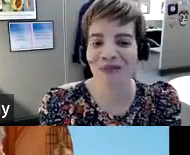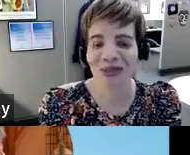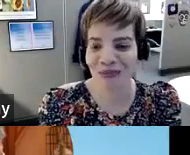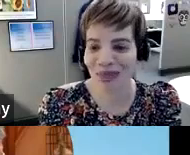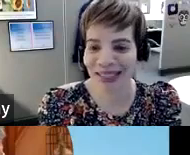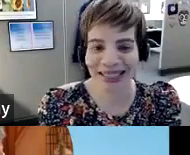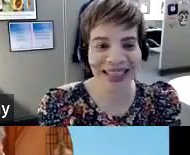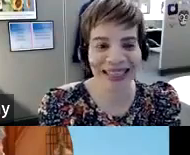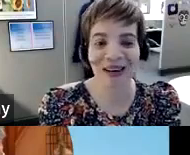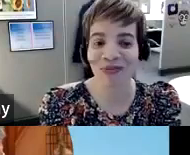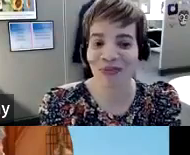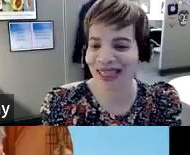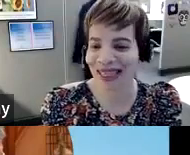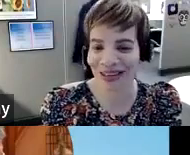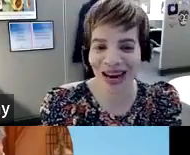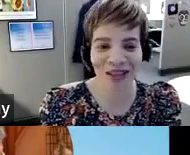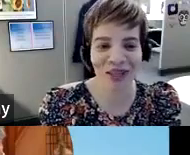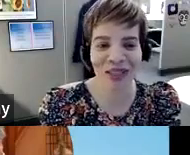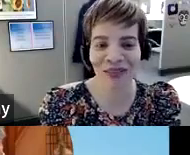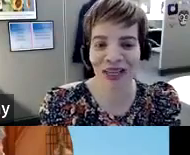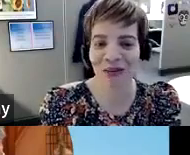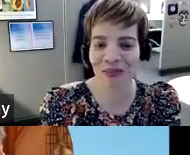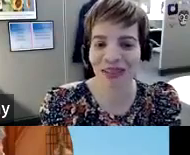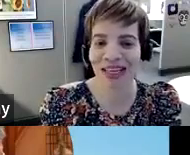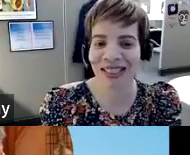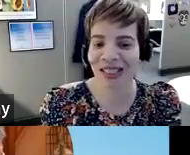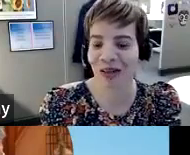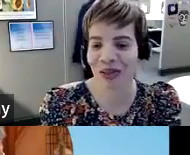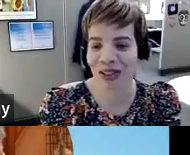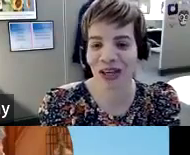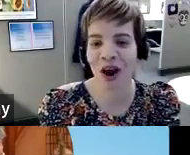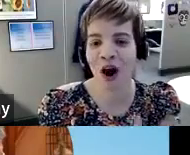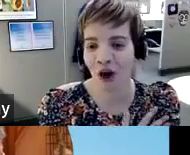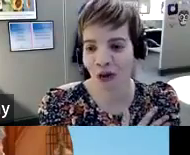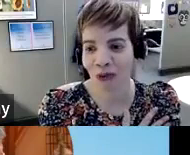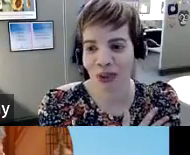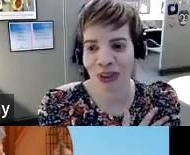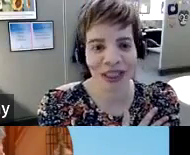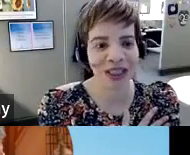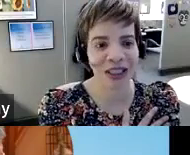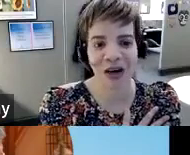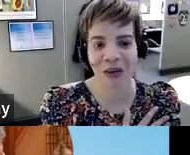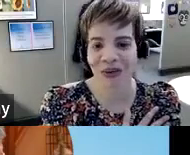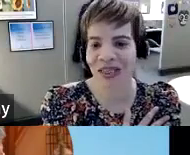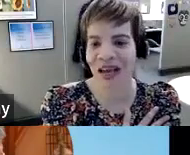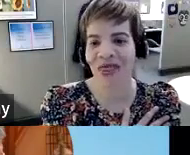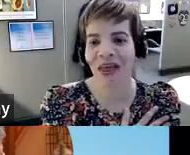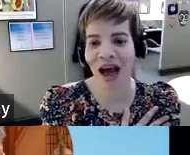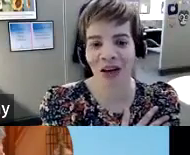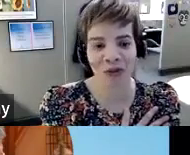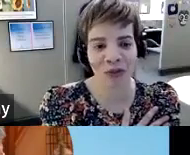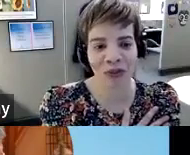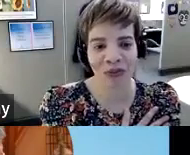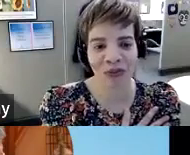policy and legislation. Leader McClinton has earned several distinctions for commitment to look service and